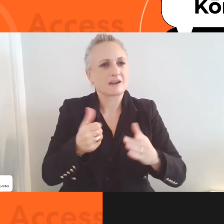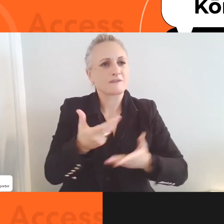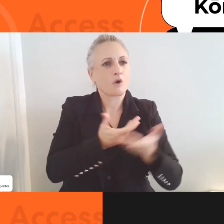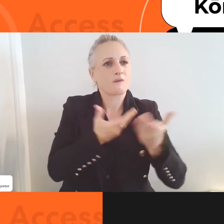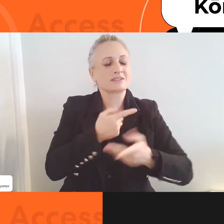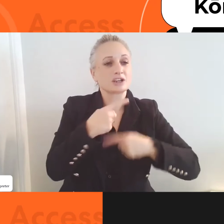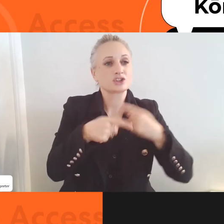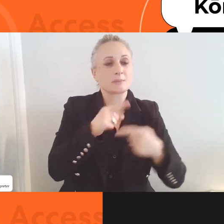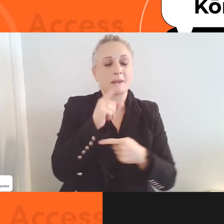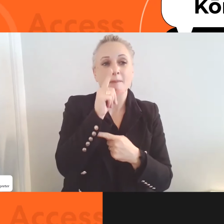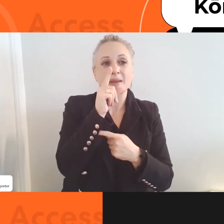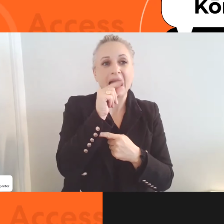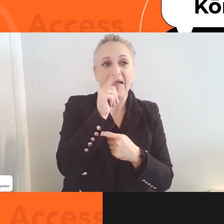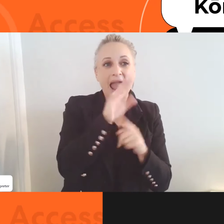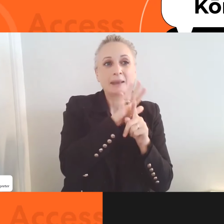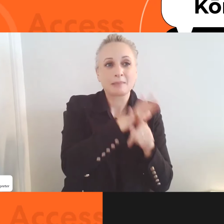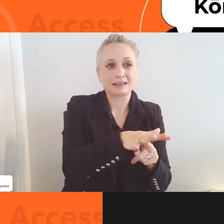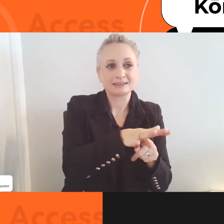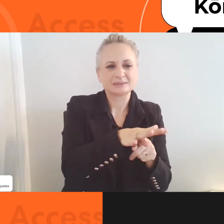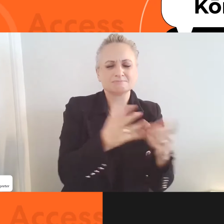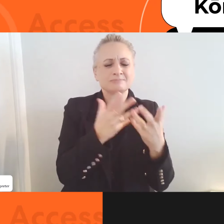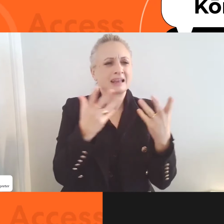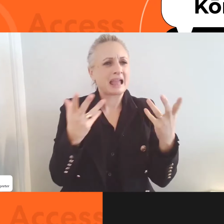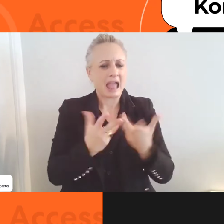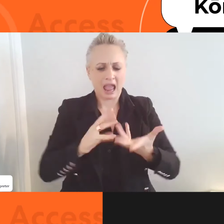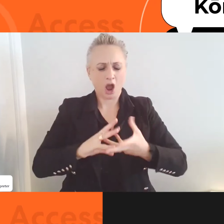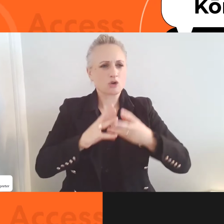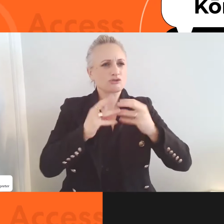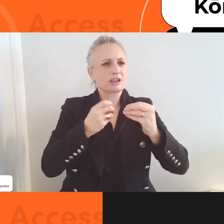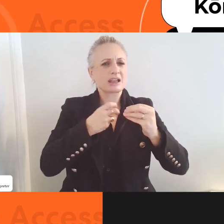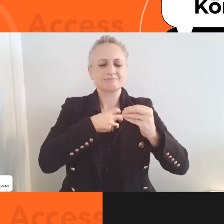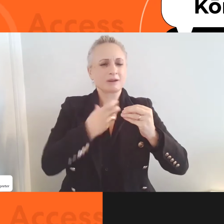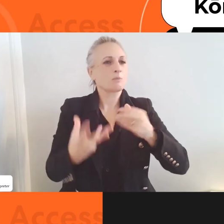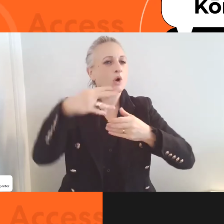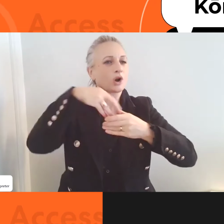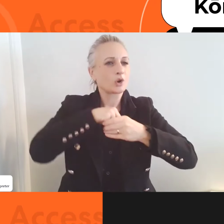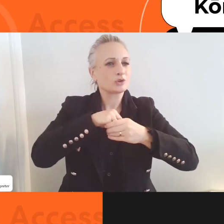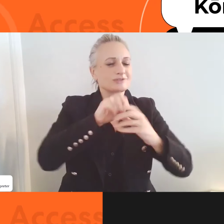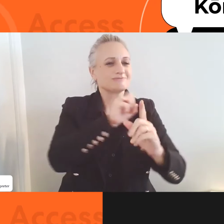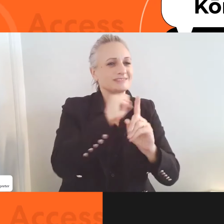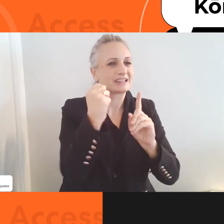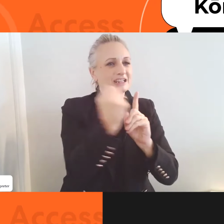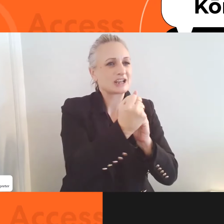society. Before we dive into the discussion we have a few housekeeping